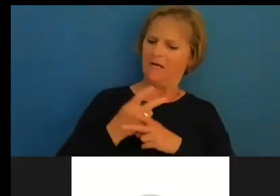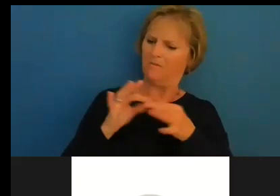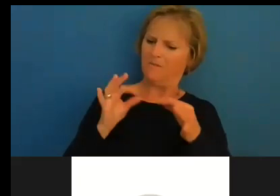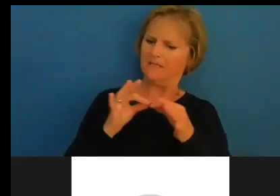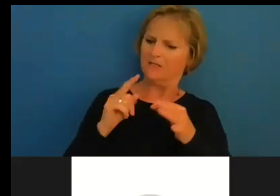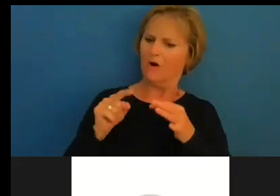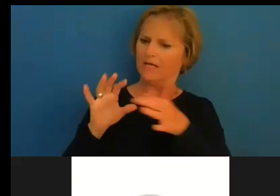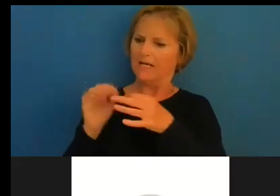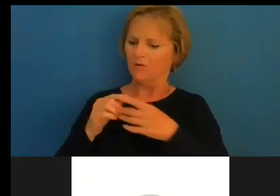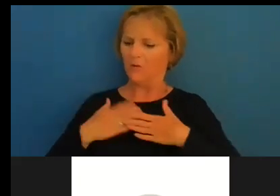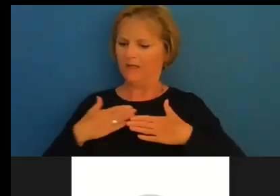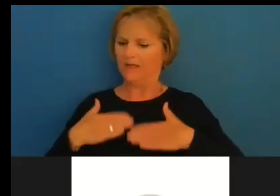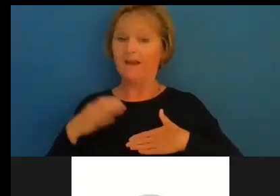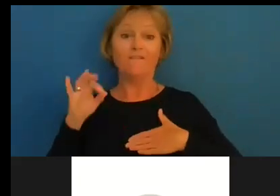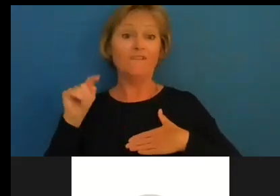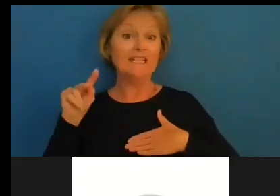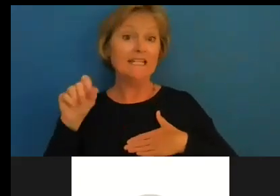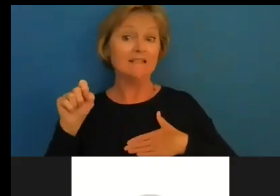Although it is important for us to maintain health, it's starting